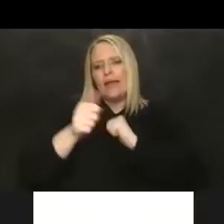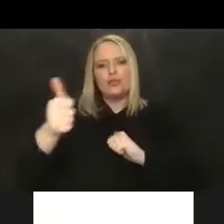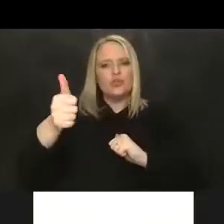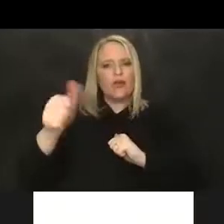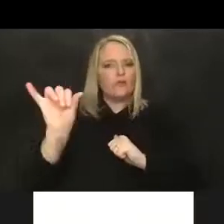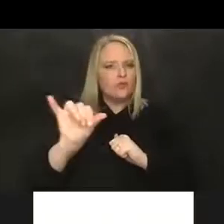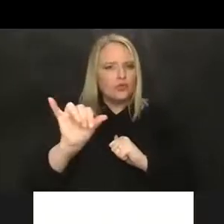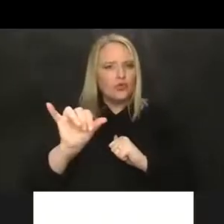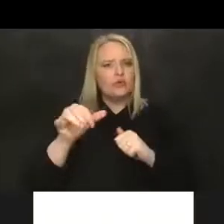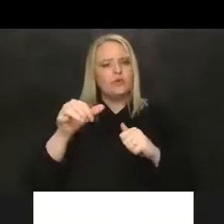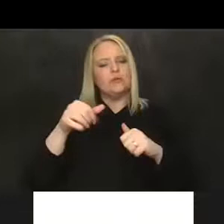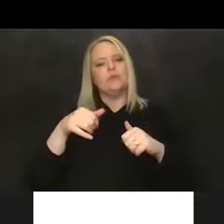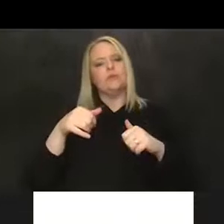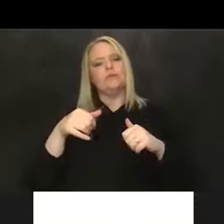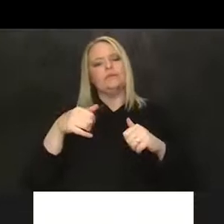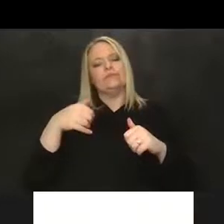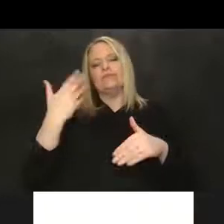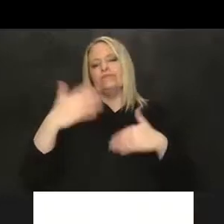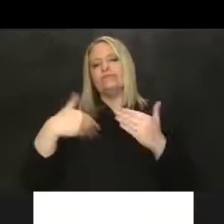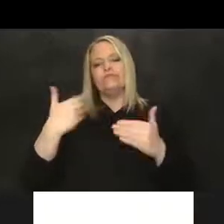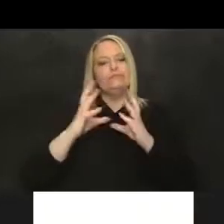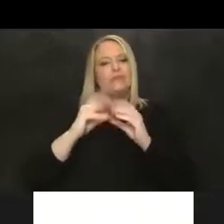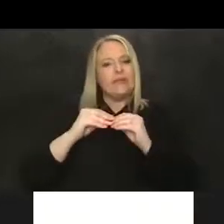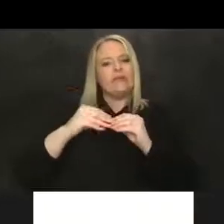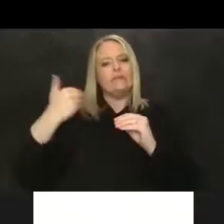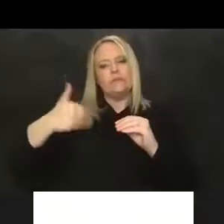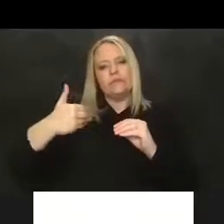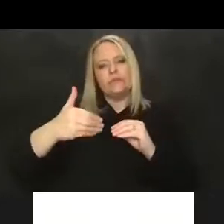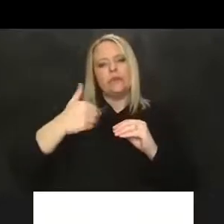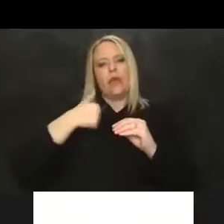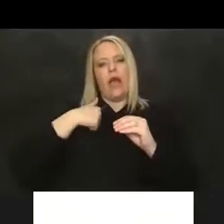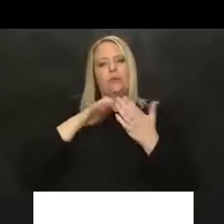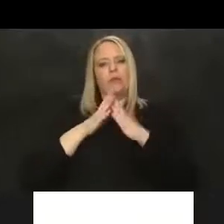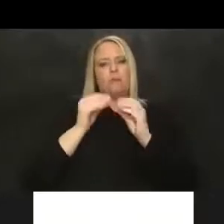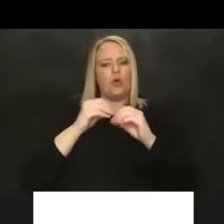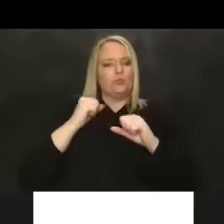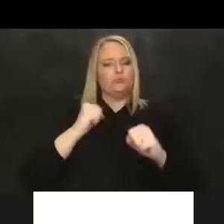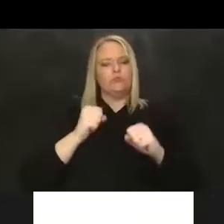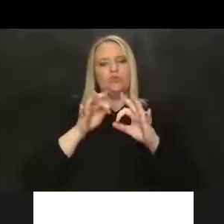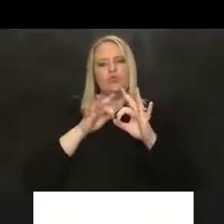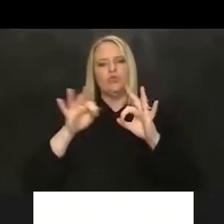I- through several meetings and encounters, I sort of honed the script to describe what I like to do